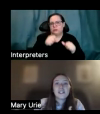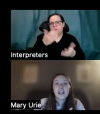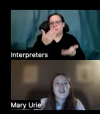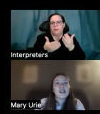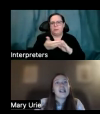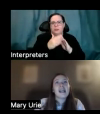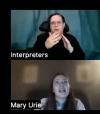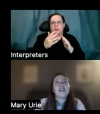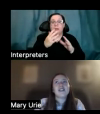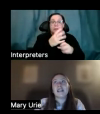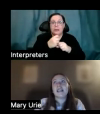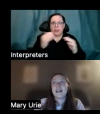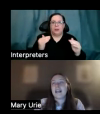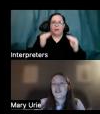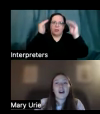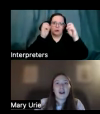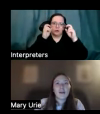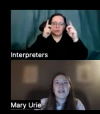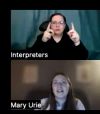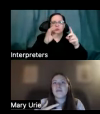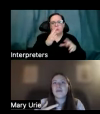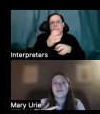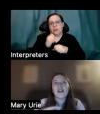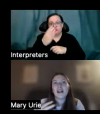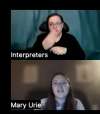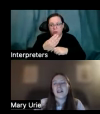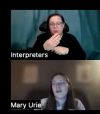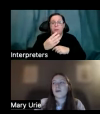education and get a job. And then that could help her